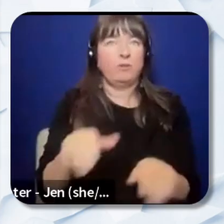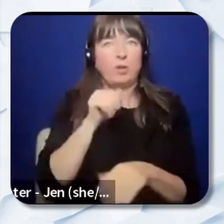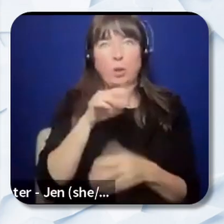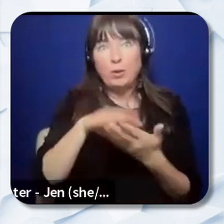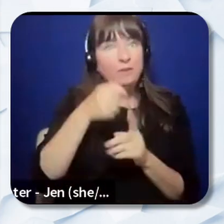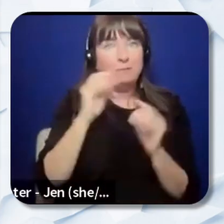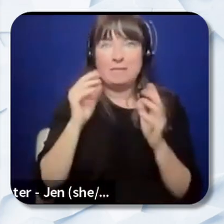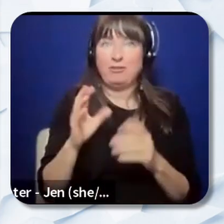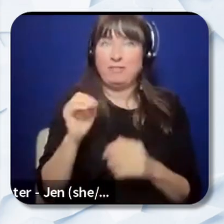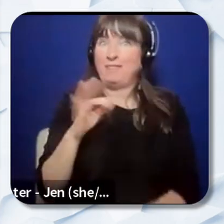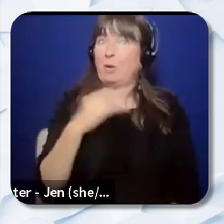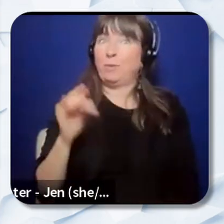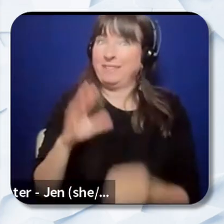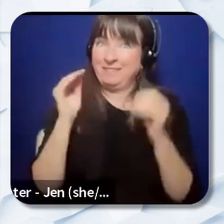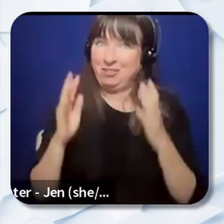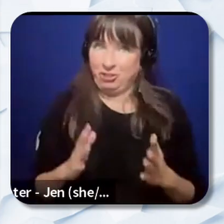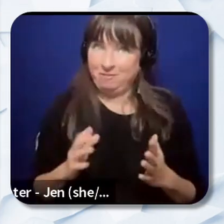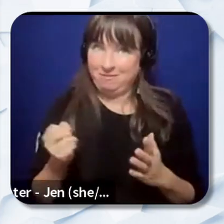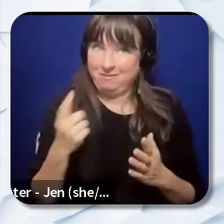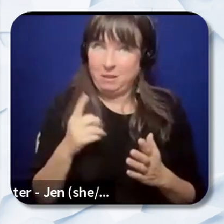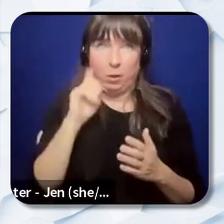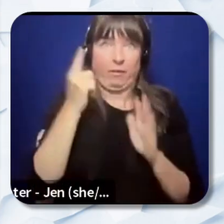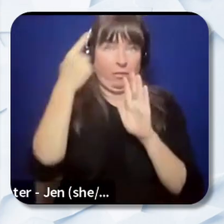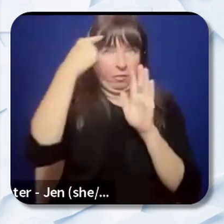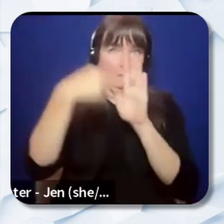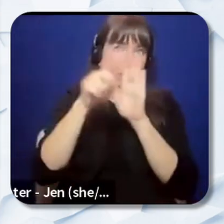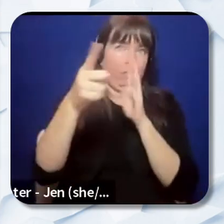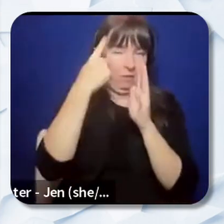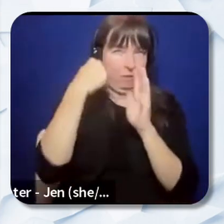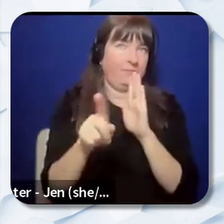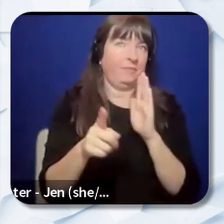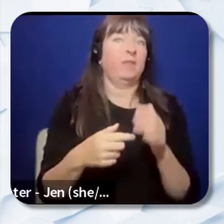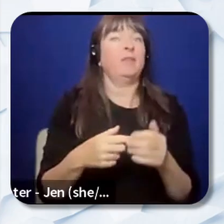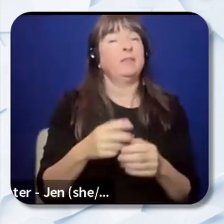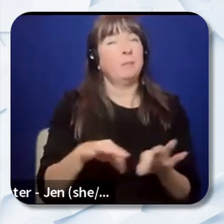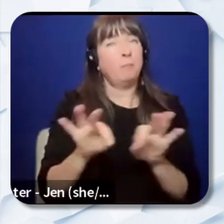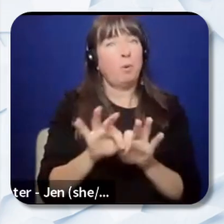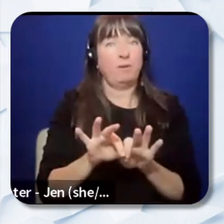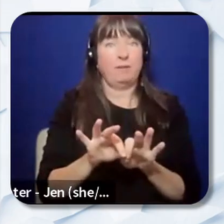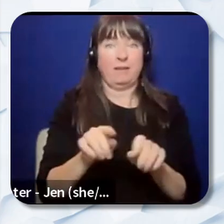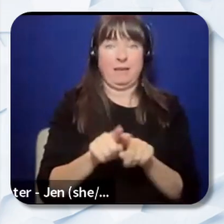like. So it's really important that as teachers we are removing our own bias and that we're building